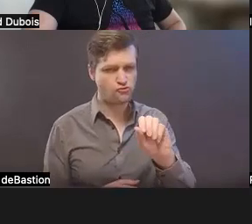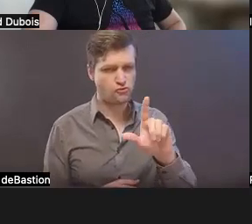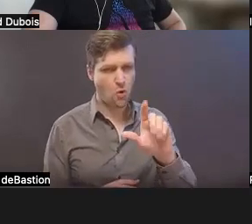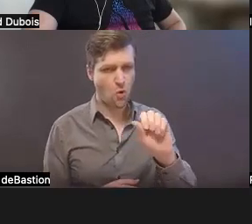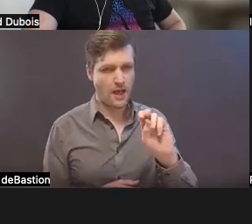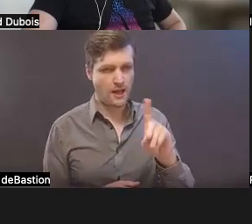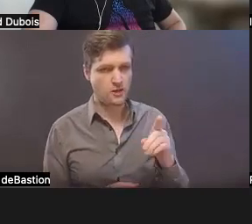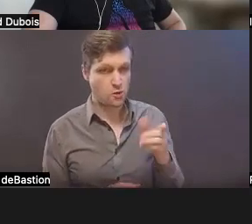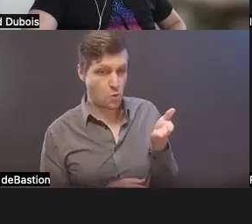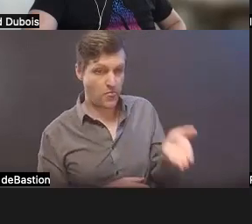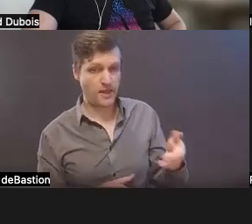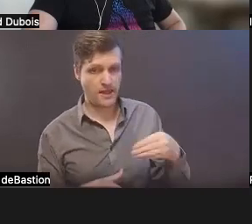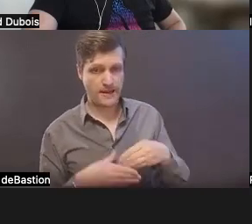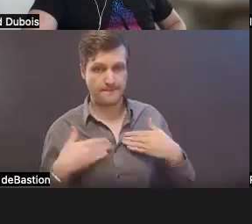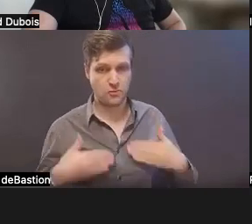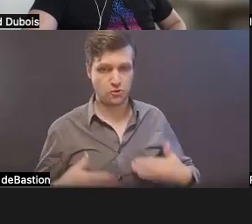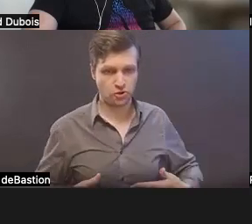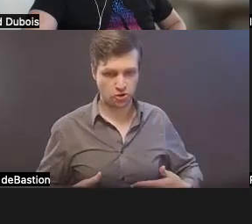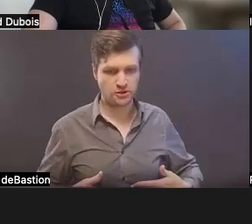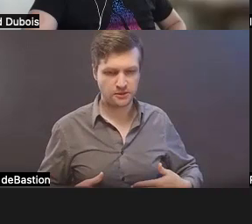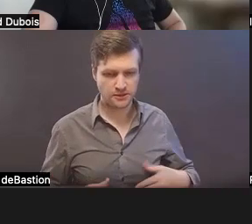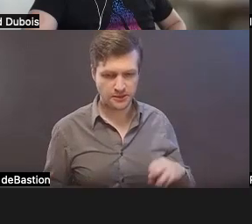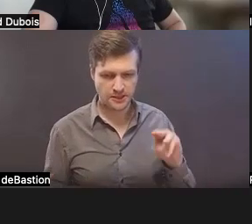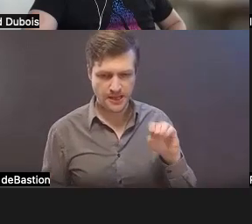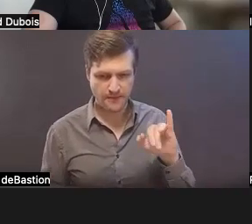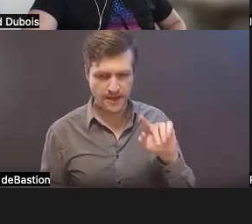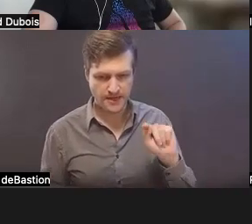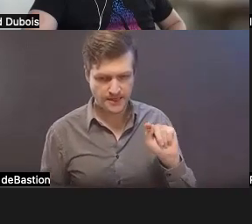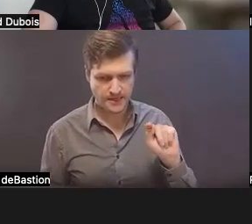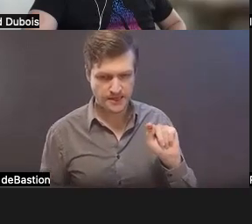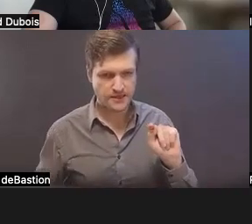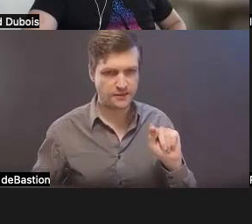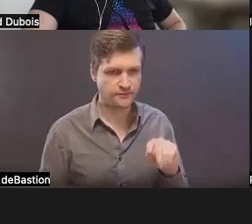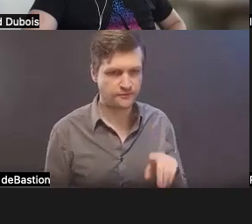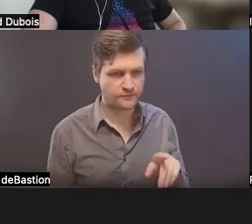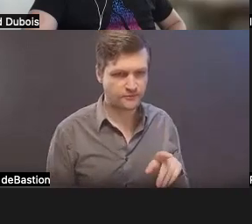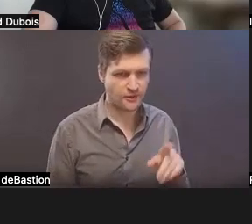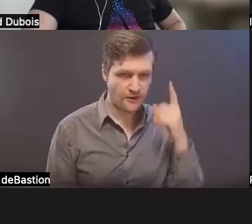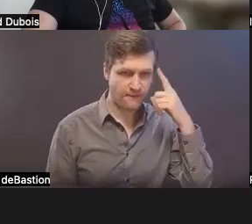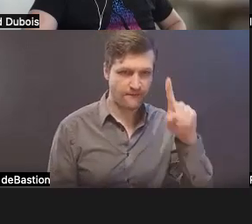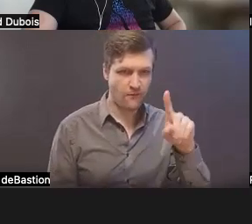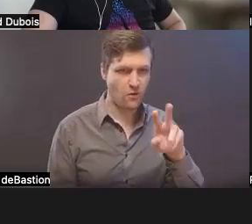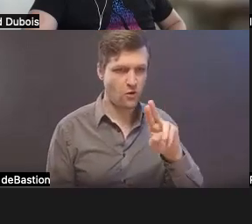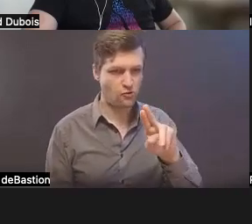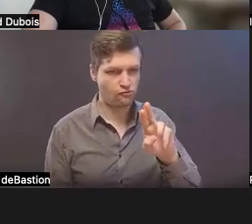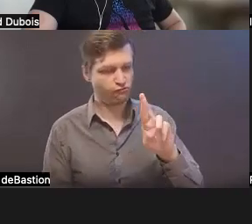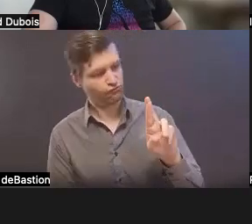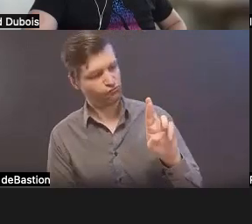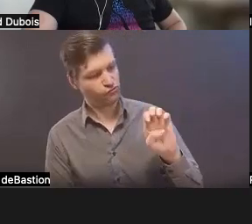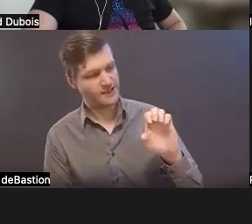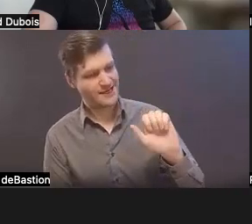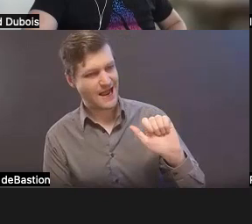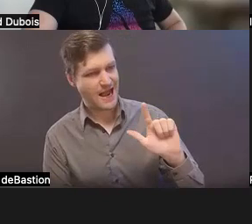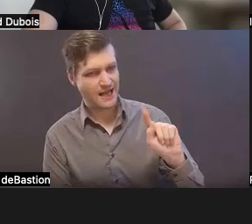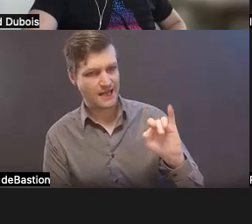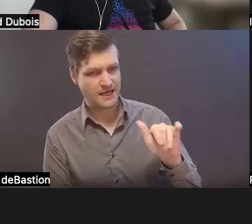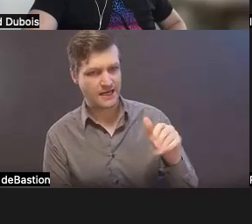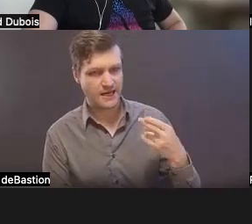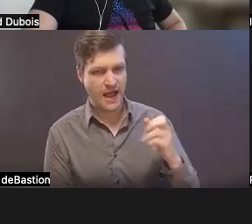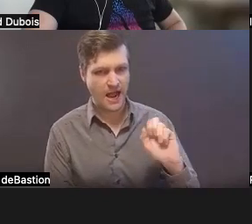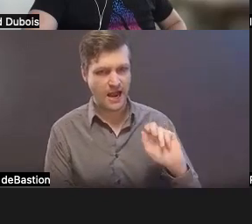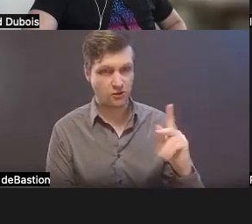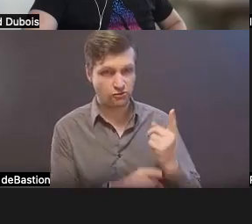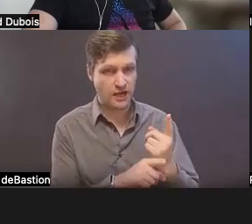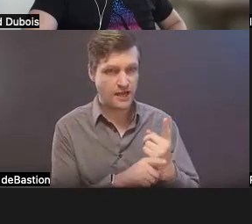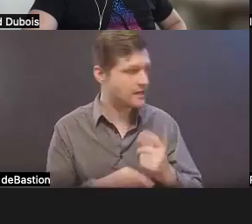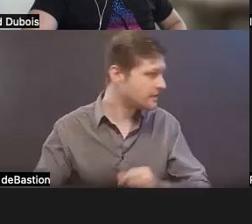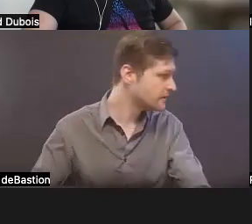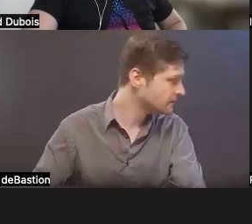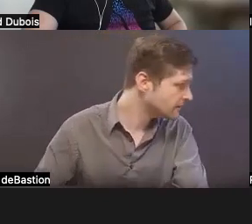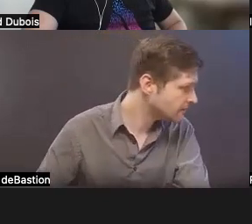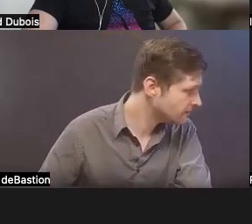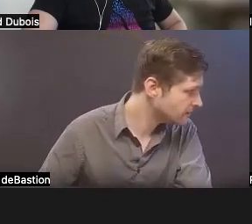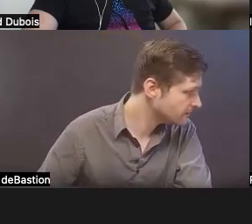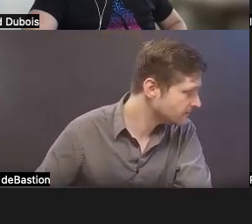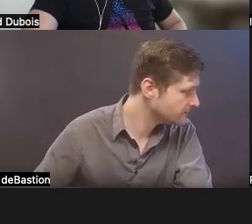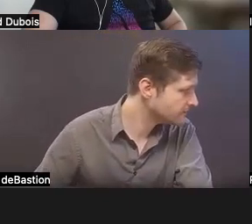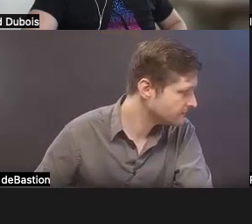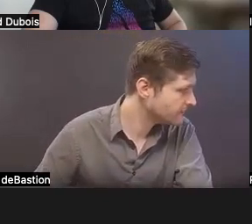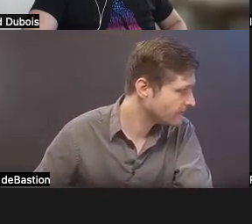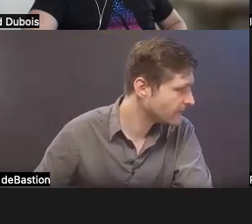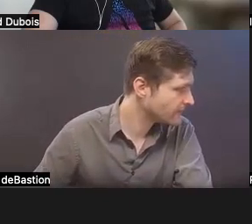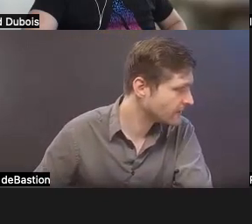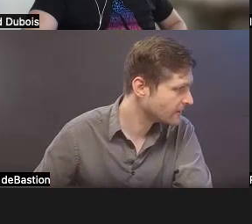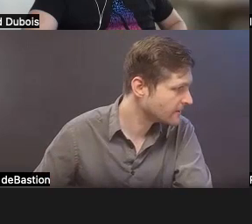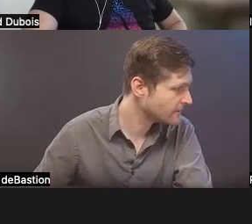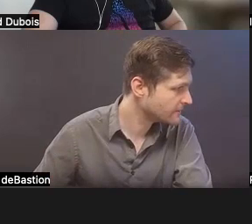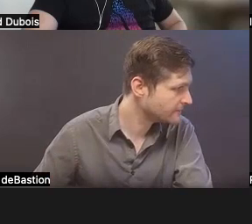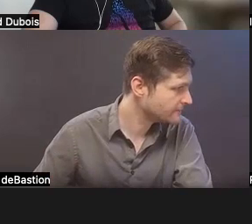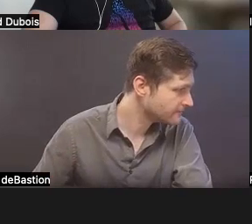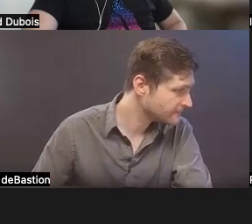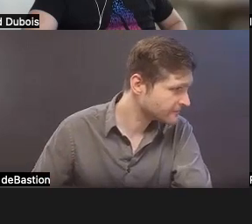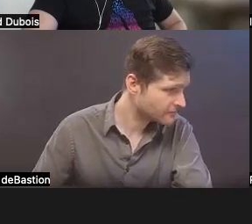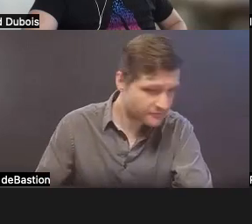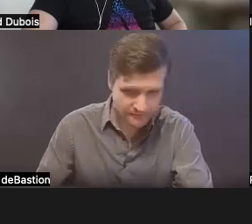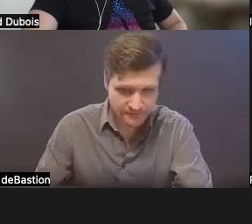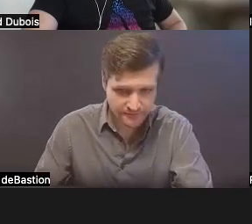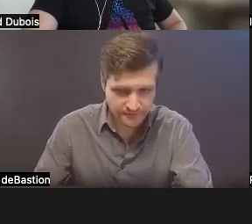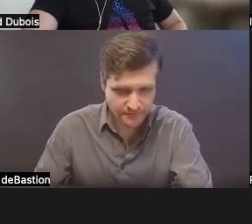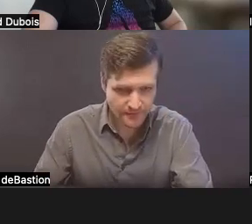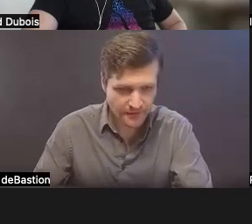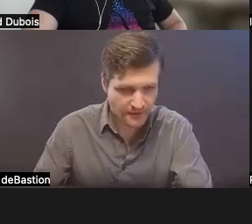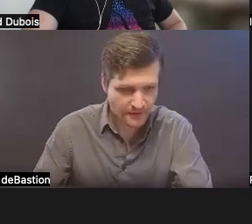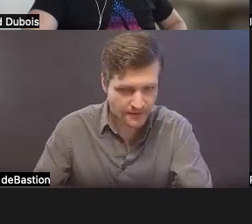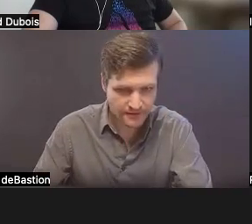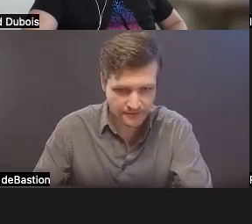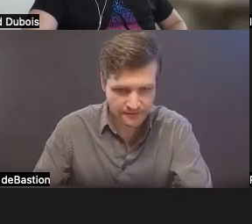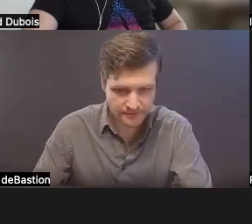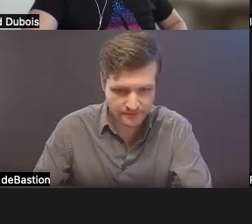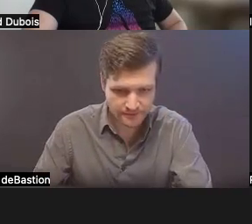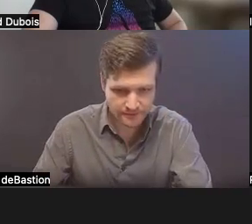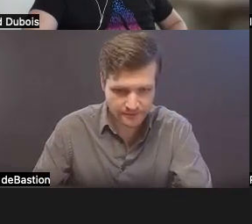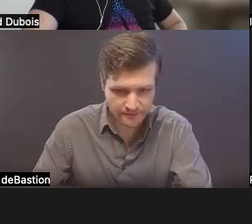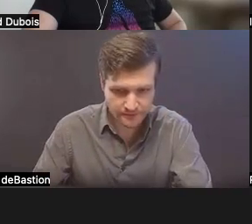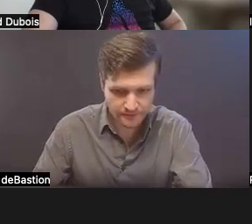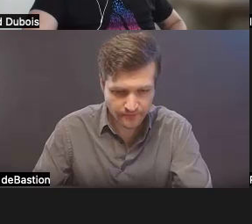Ok. Physical, M.I.T., for the reality hack, right? Ok.